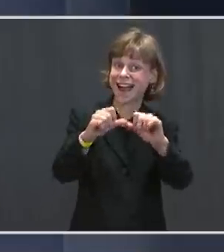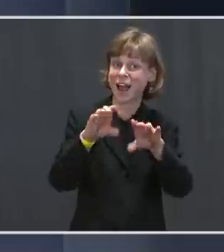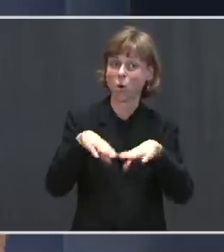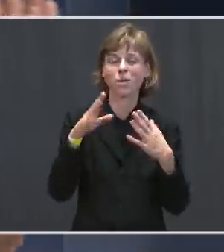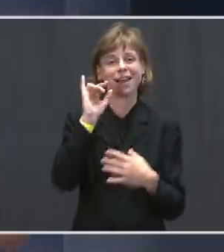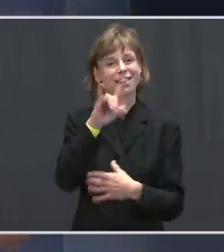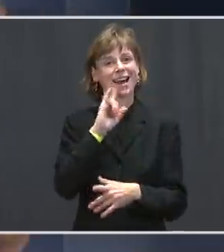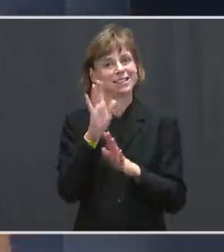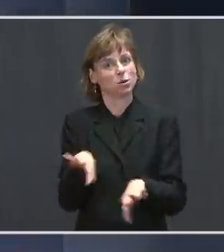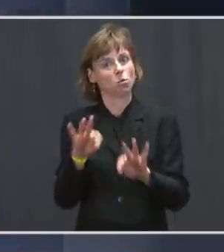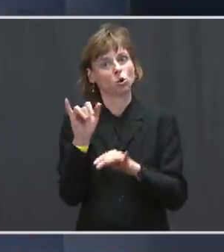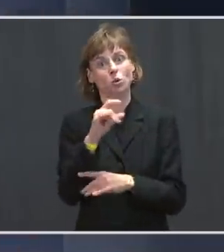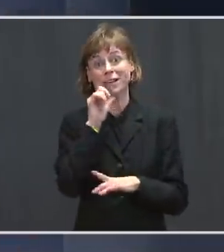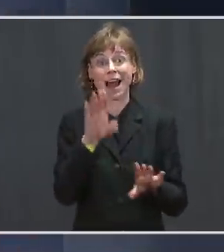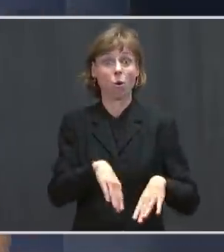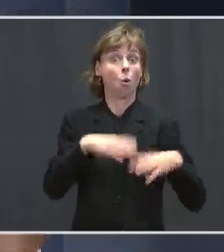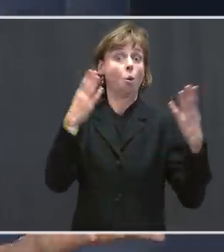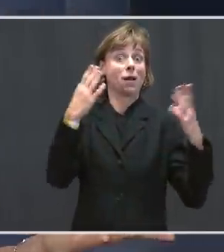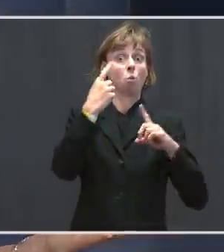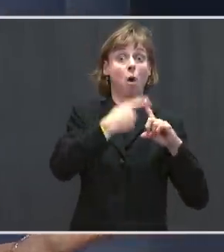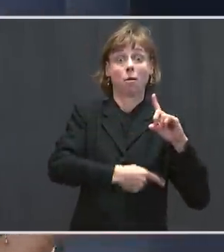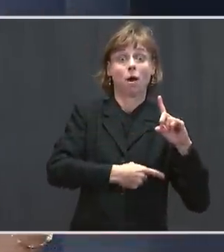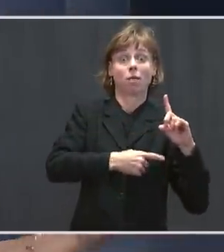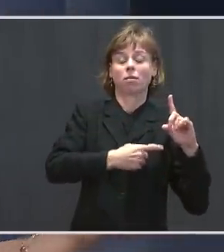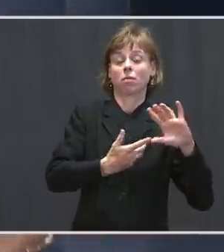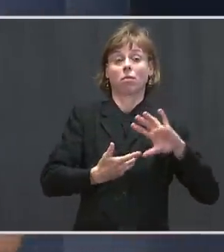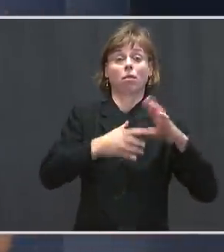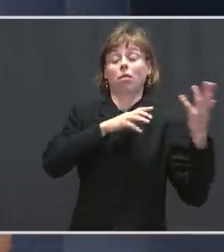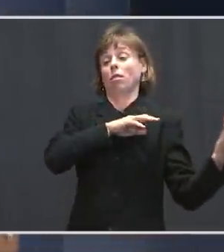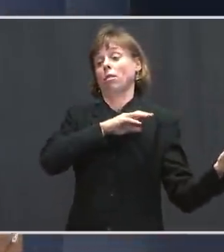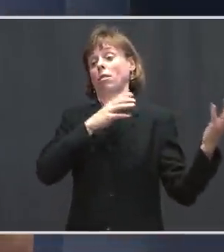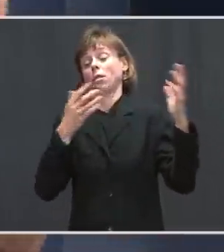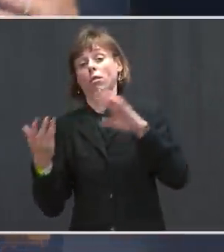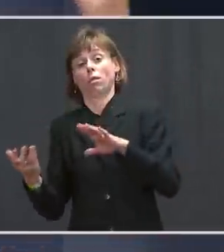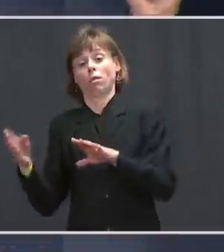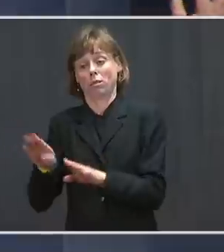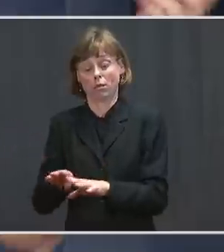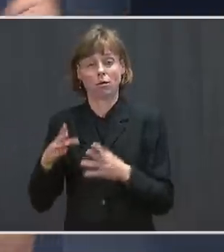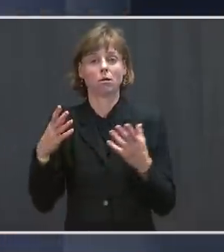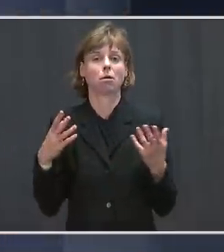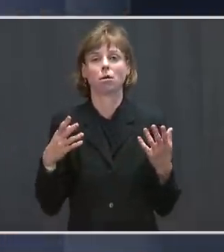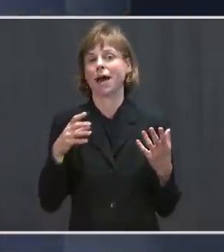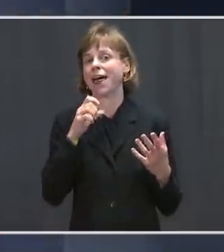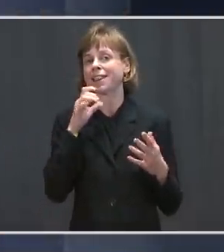He doesn't want them to be open for a month. That's disruptive for teachers, for students, for families.